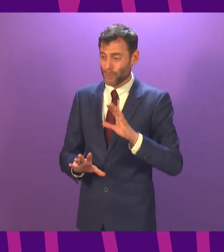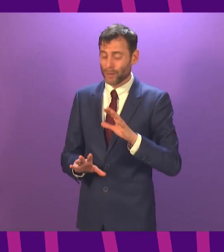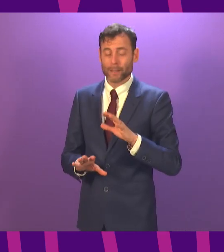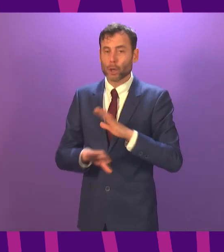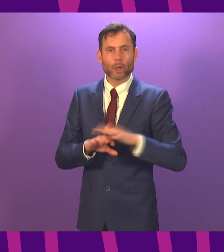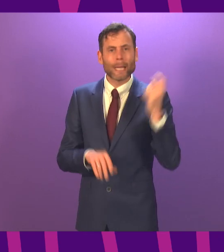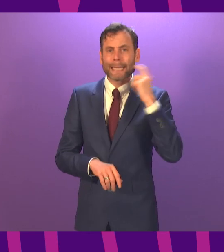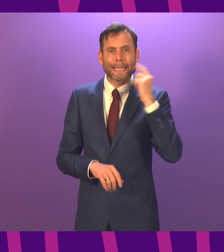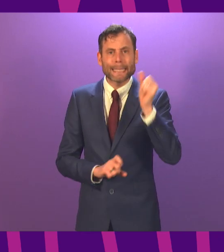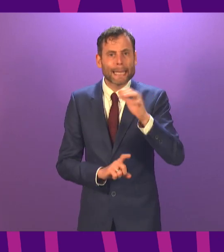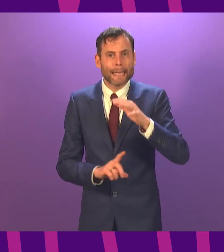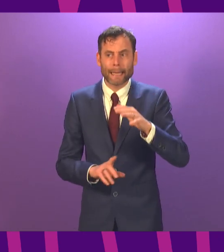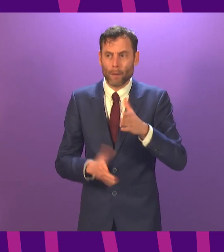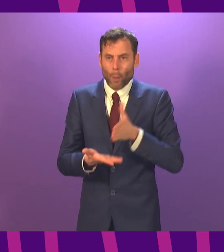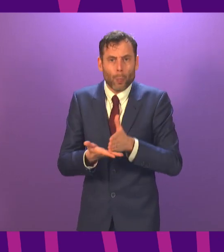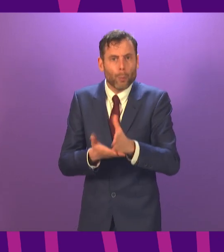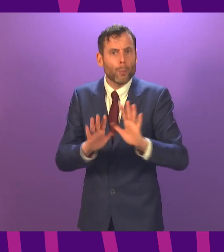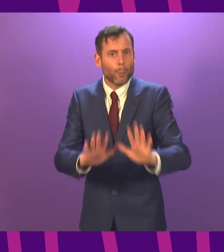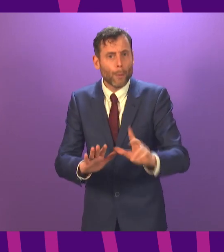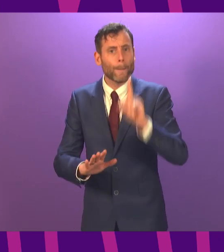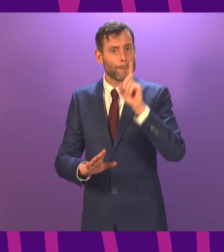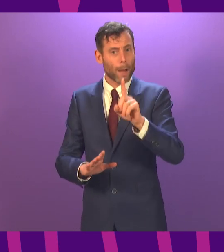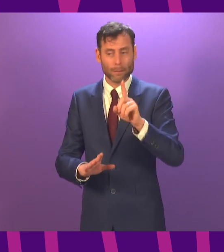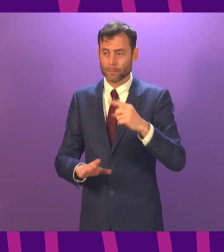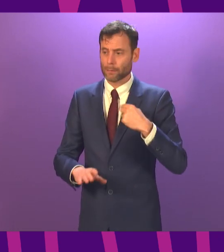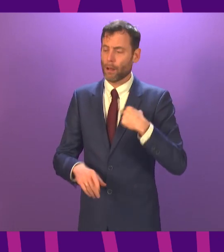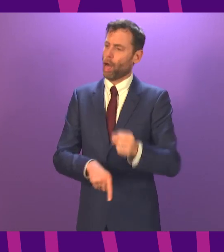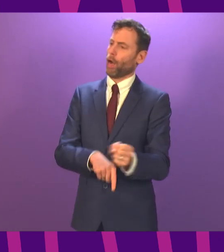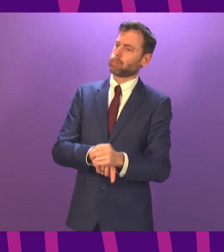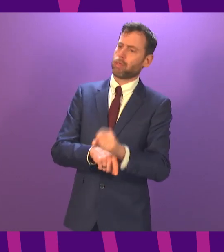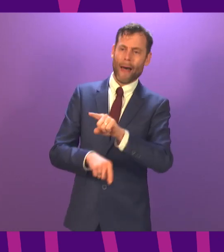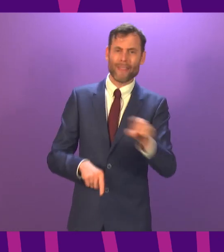say this, but it is, nevertheless, important that I say it: in doing the really difficult